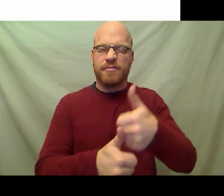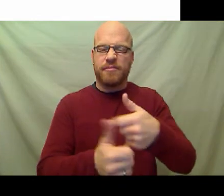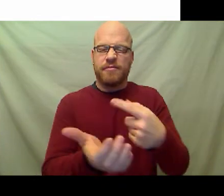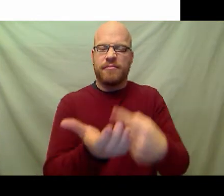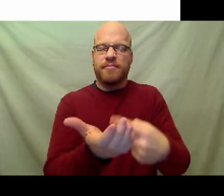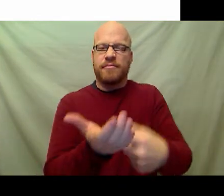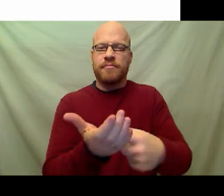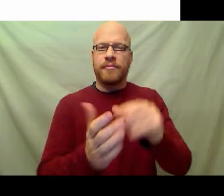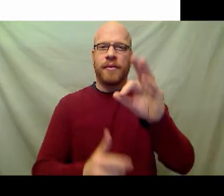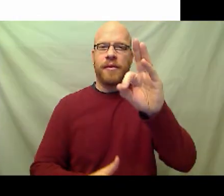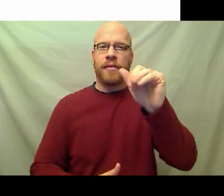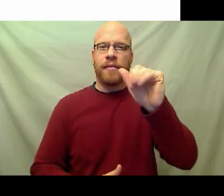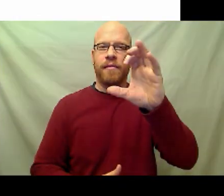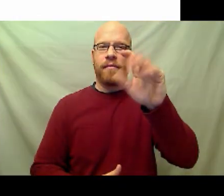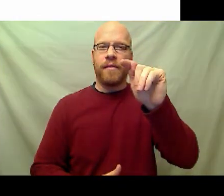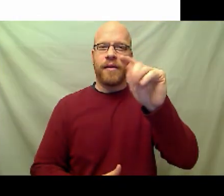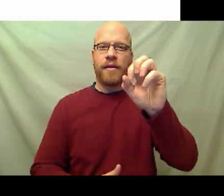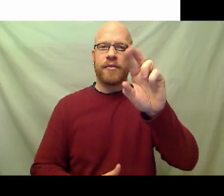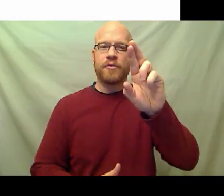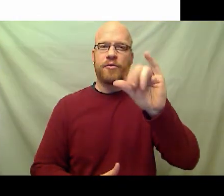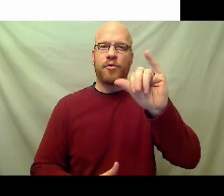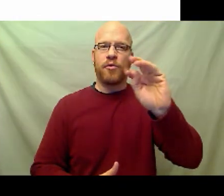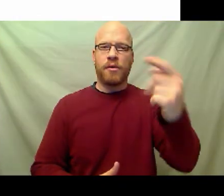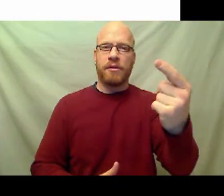a third in the series discussing factoring.